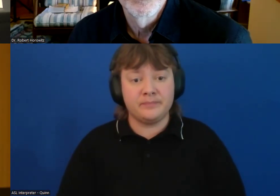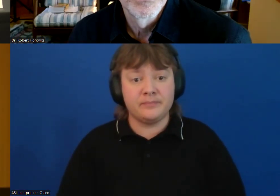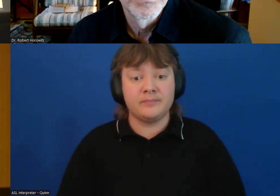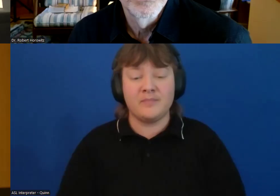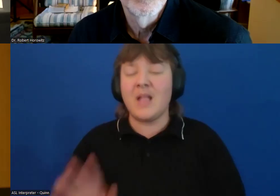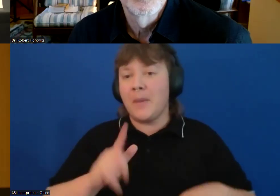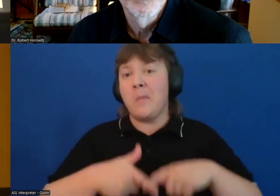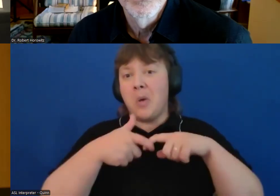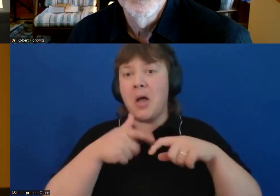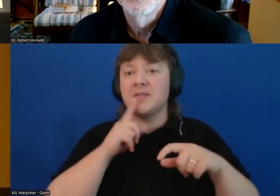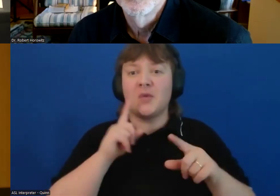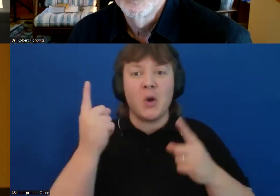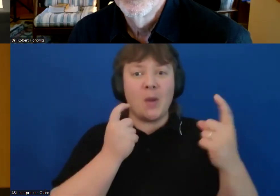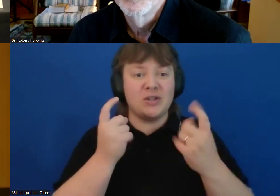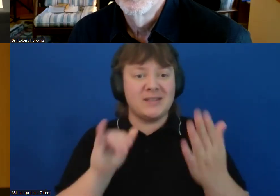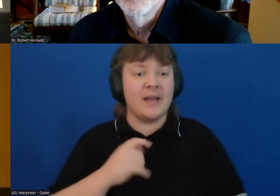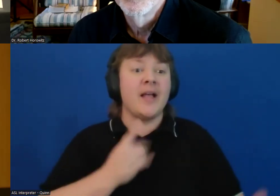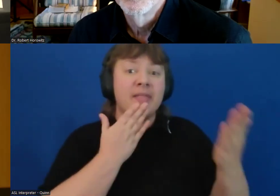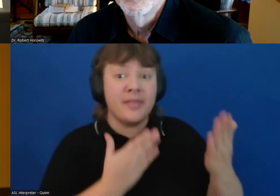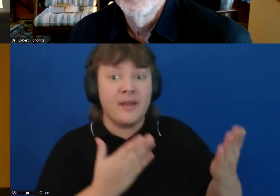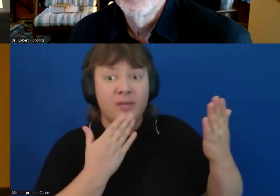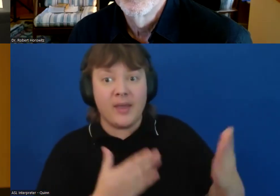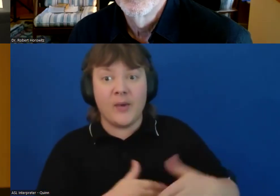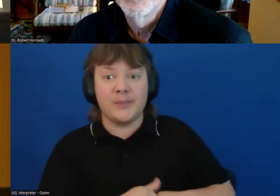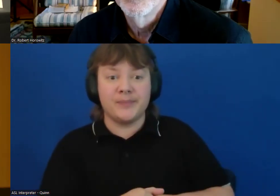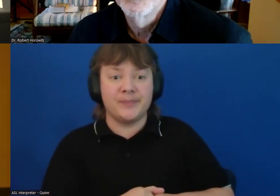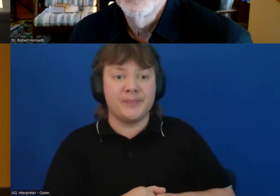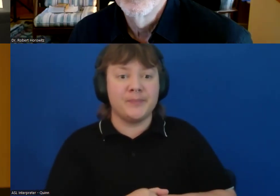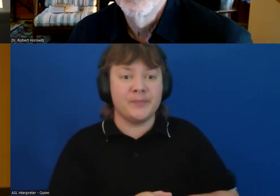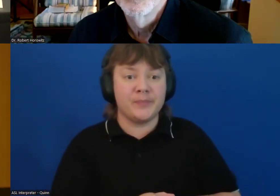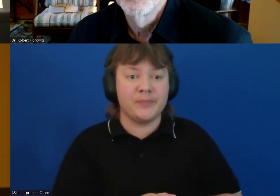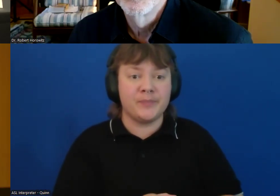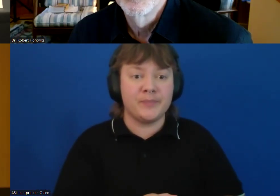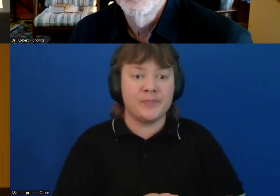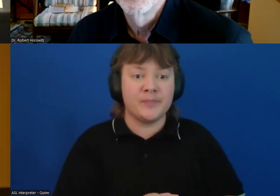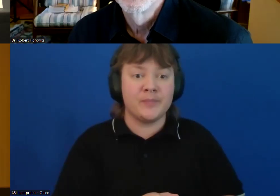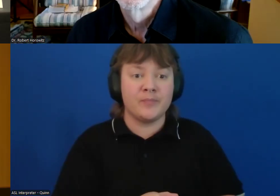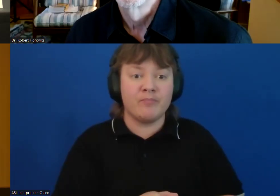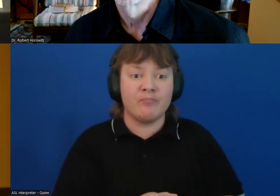I'm going to pause so we can have some questions. Thank you. Thank you. Um, we're going to take some